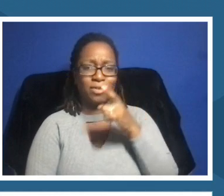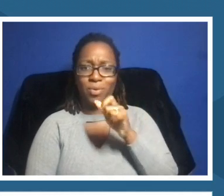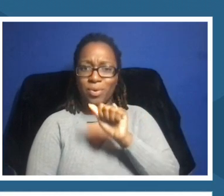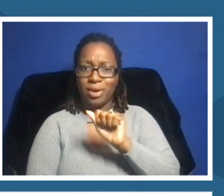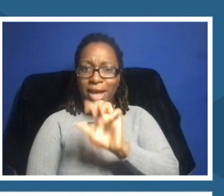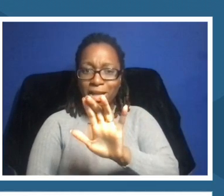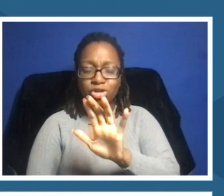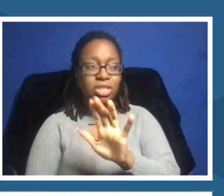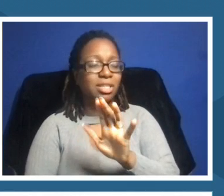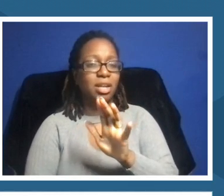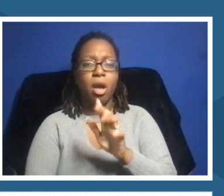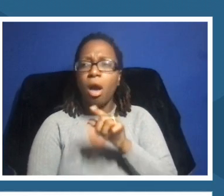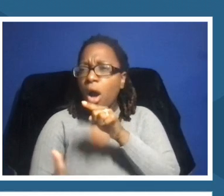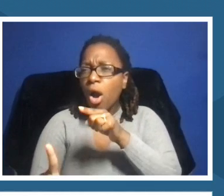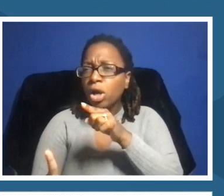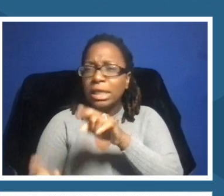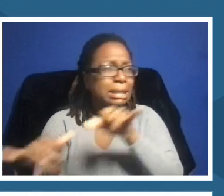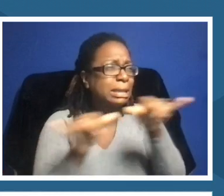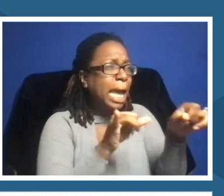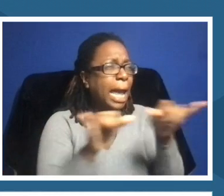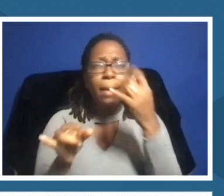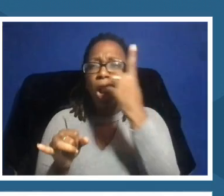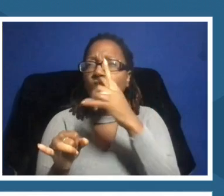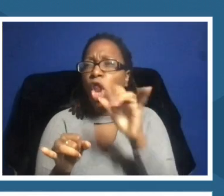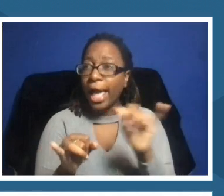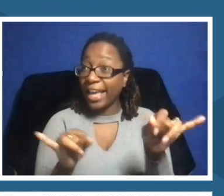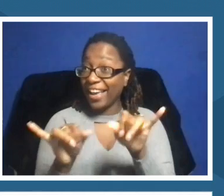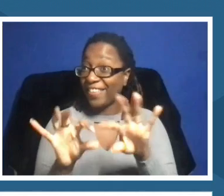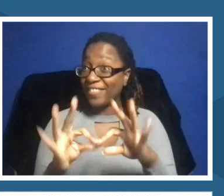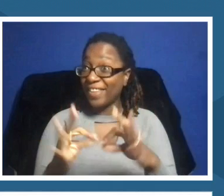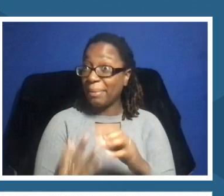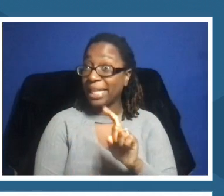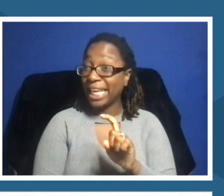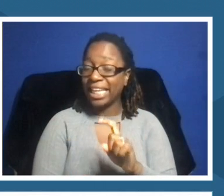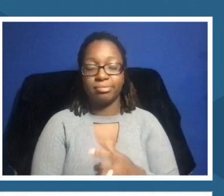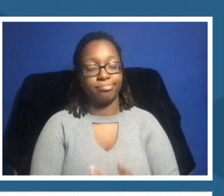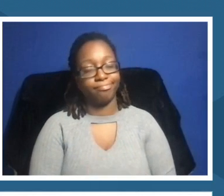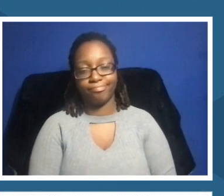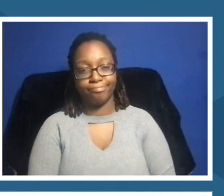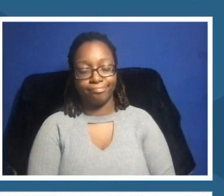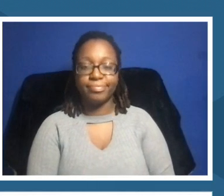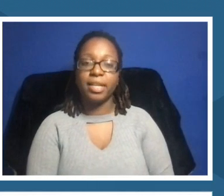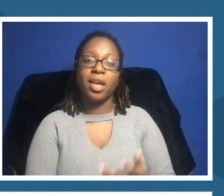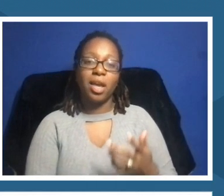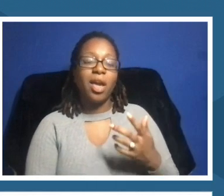person in the workplace so tk um since we have got we've been